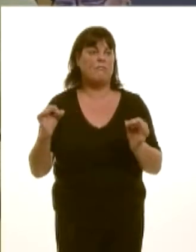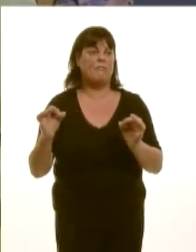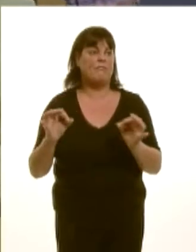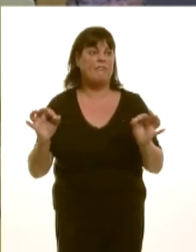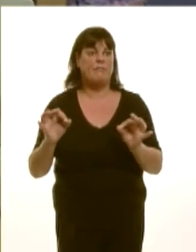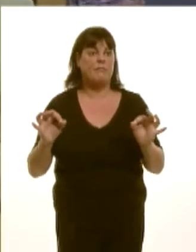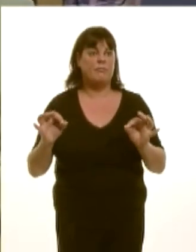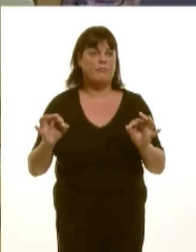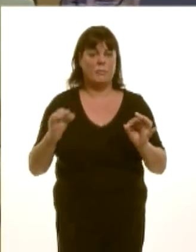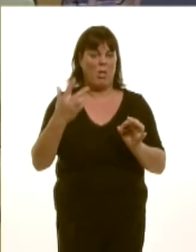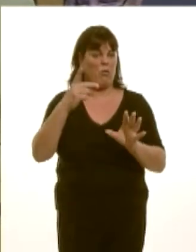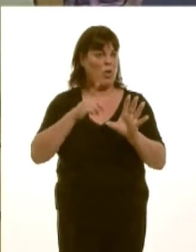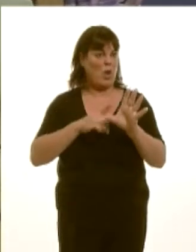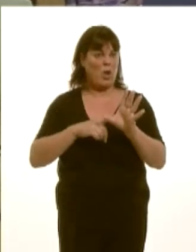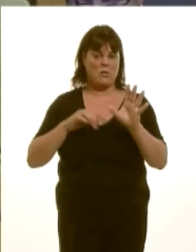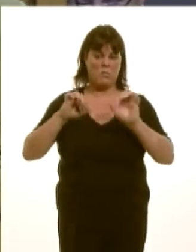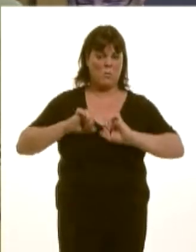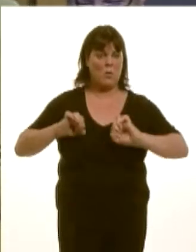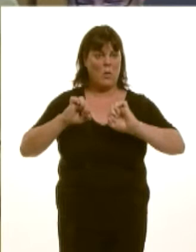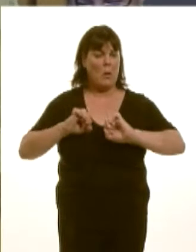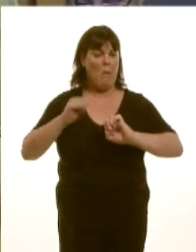three years that have passed since then.